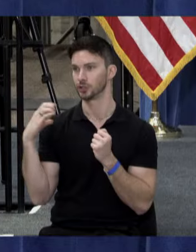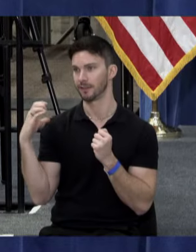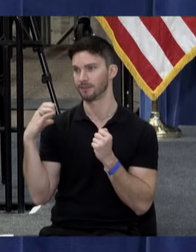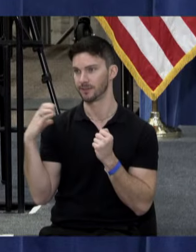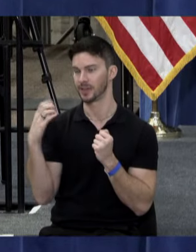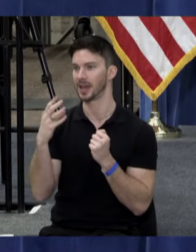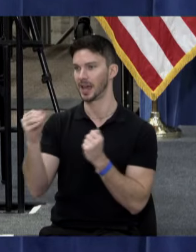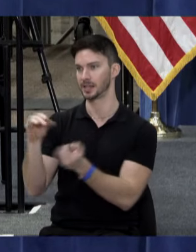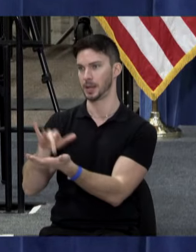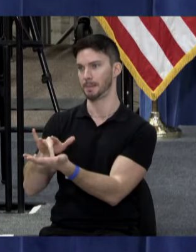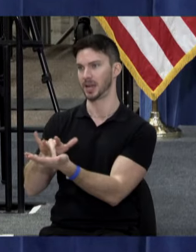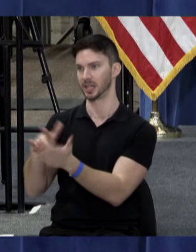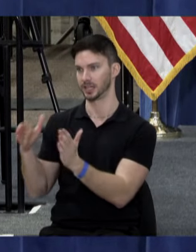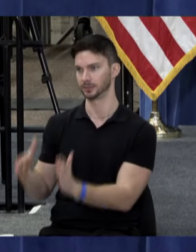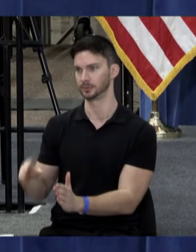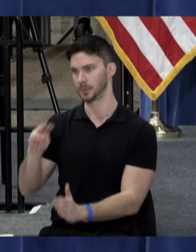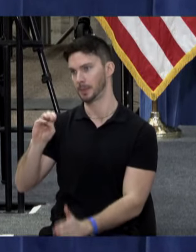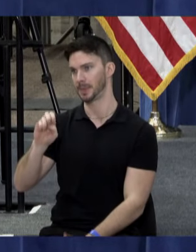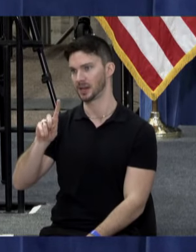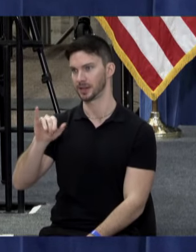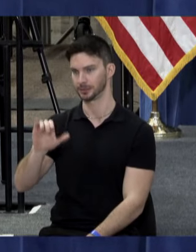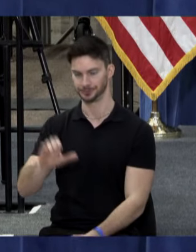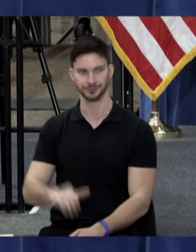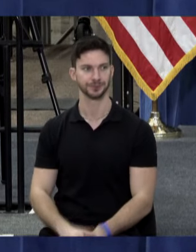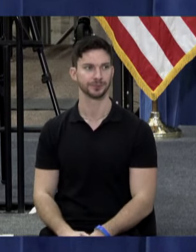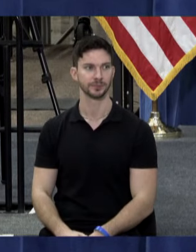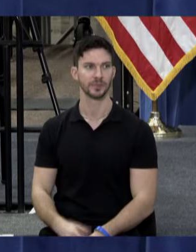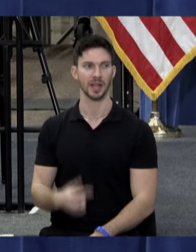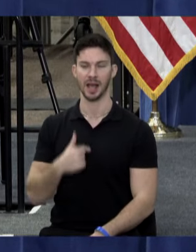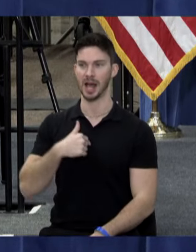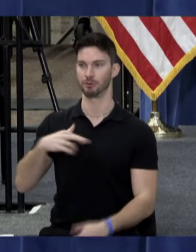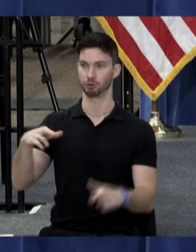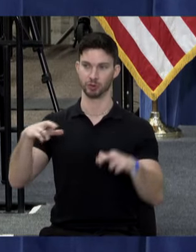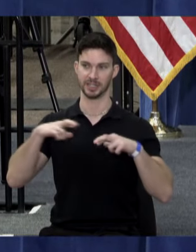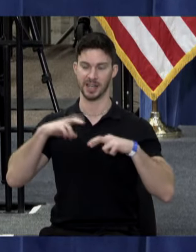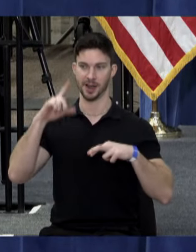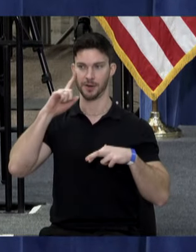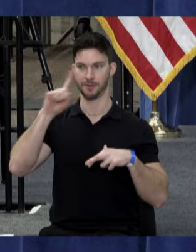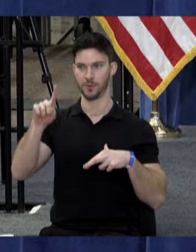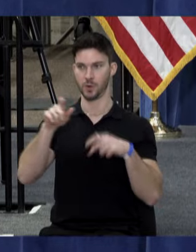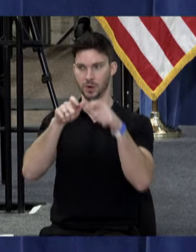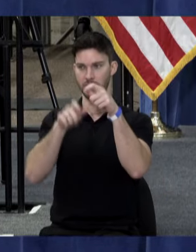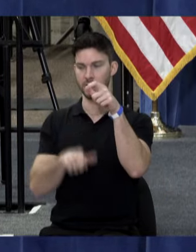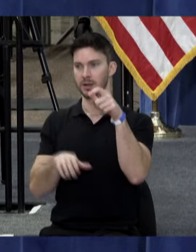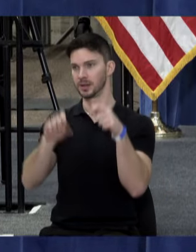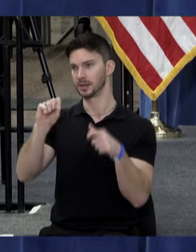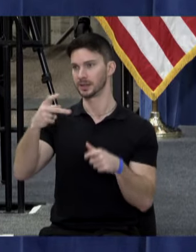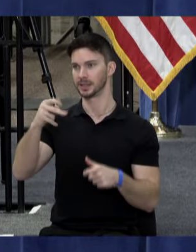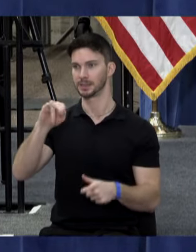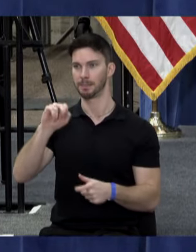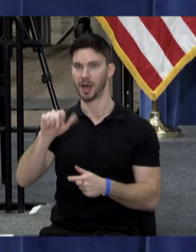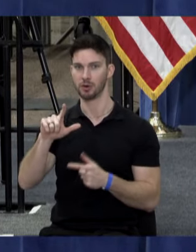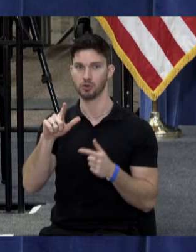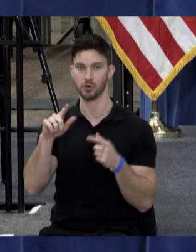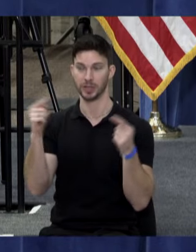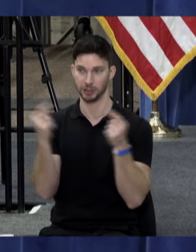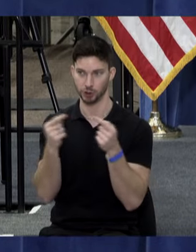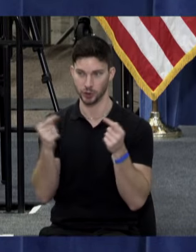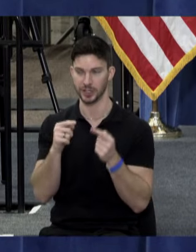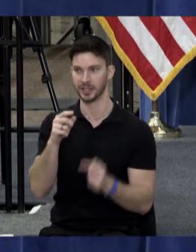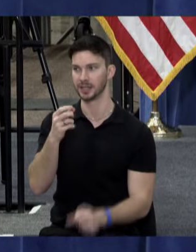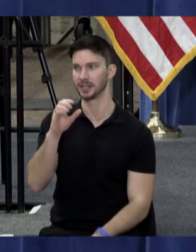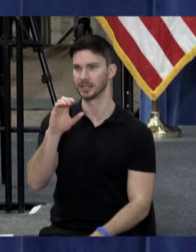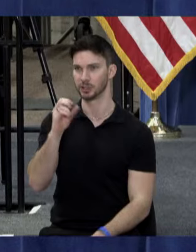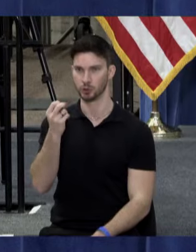And I was medically retired for spinal cord injury, T12, and also found out that I had